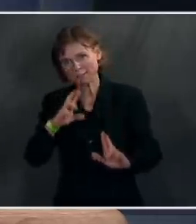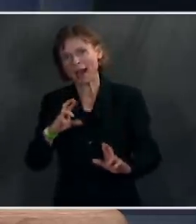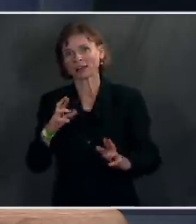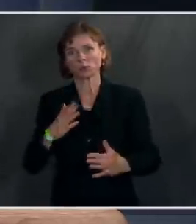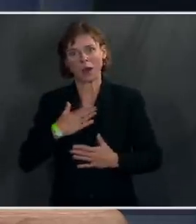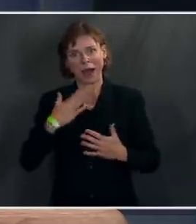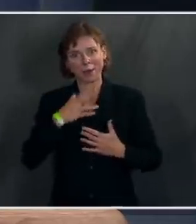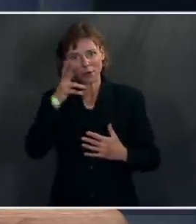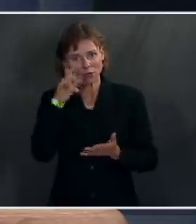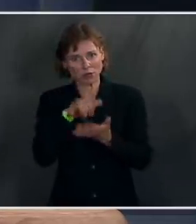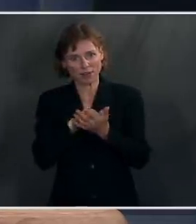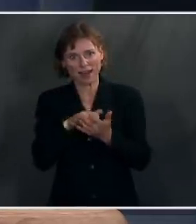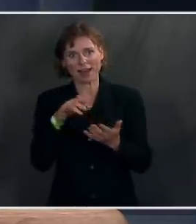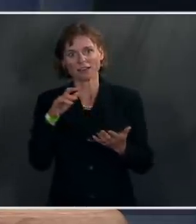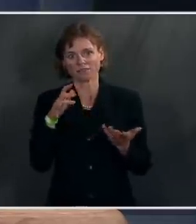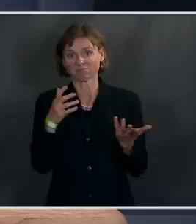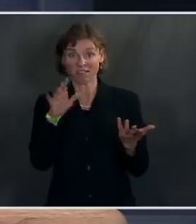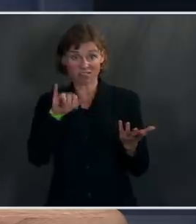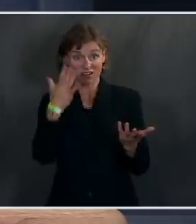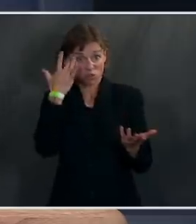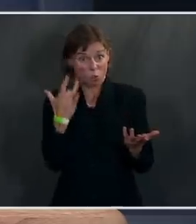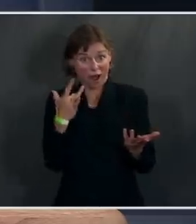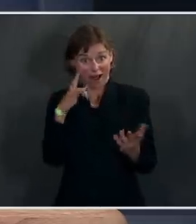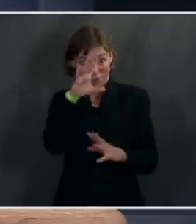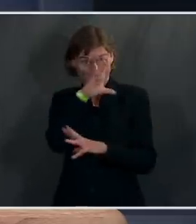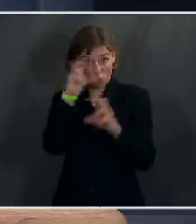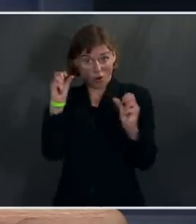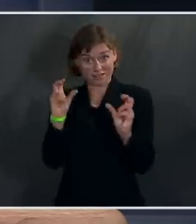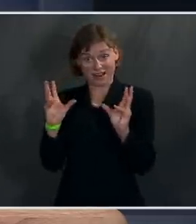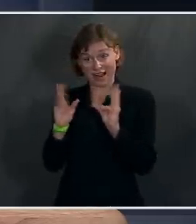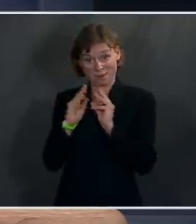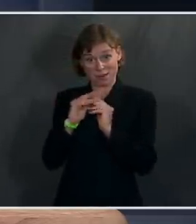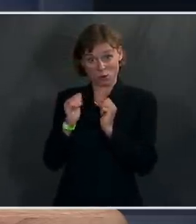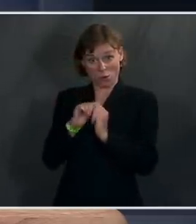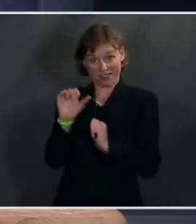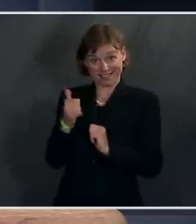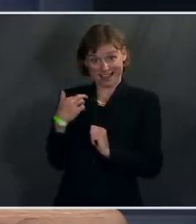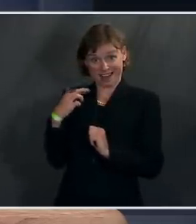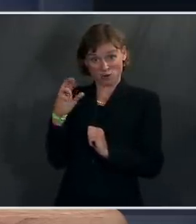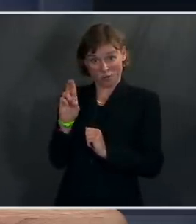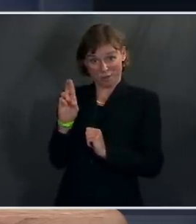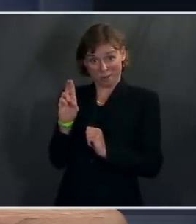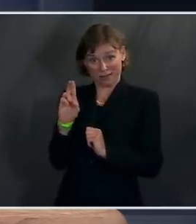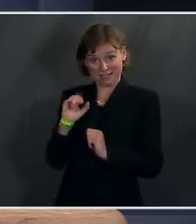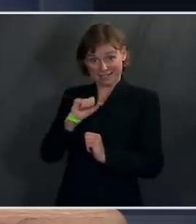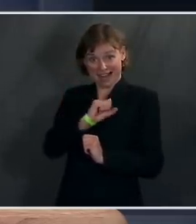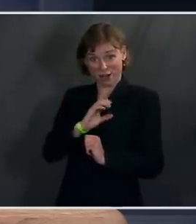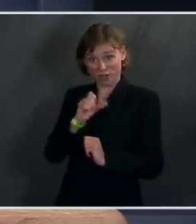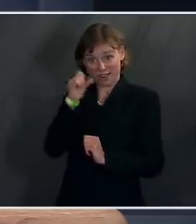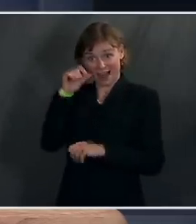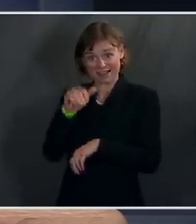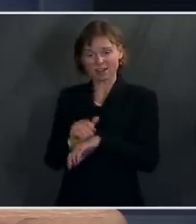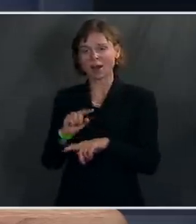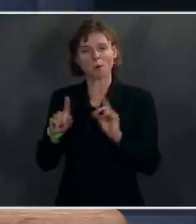Hence, the President met with 10 Republican senators last night. But we're not going to negotiate from here or frankly,